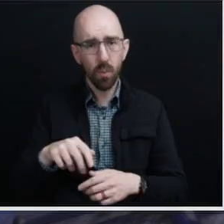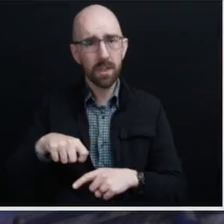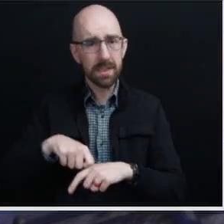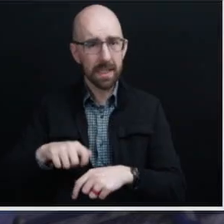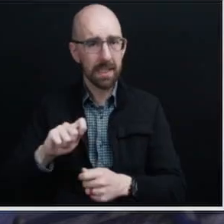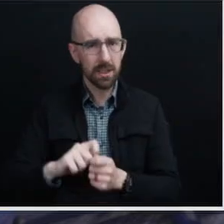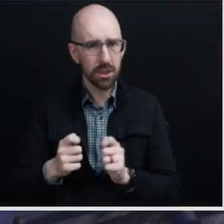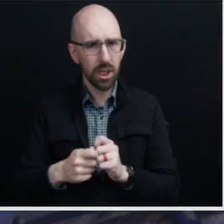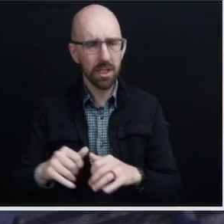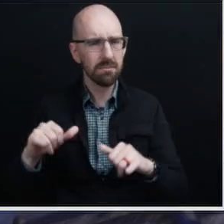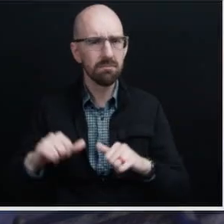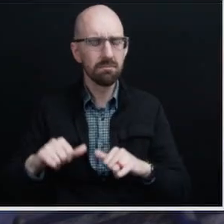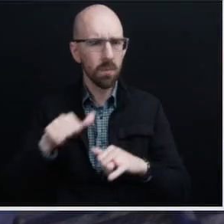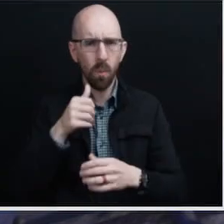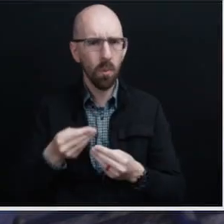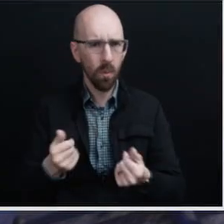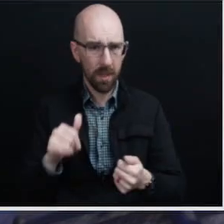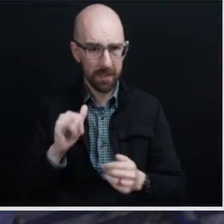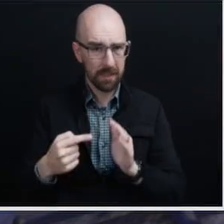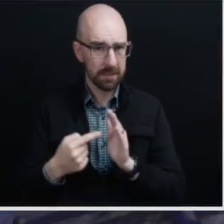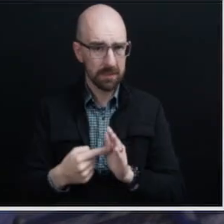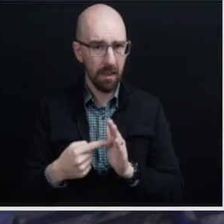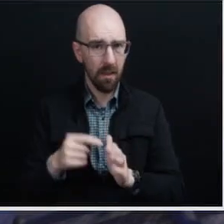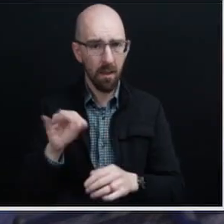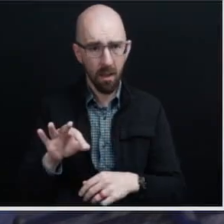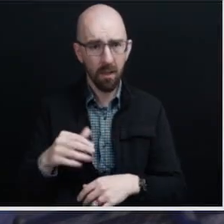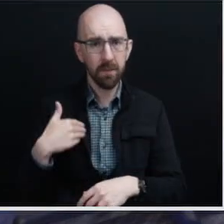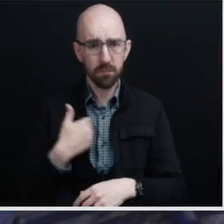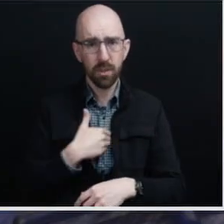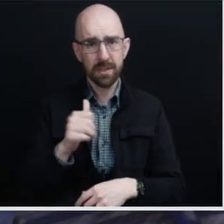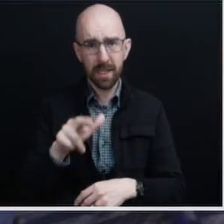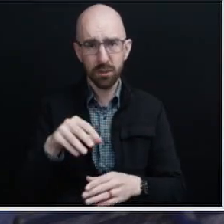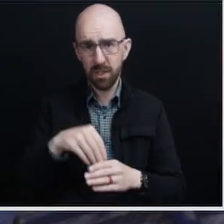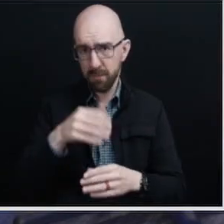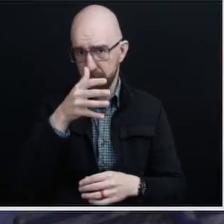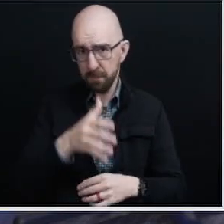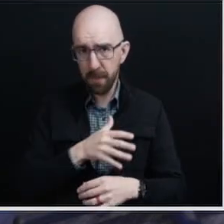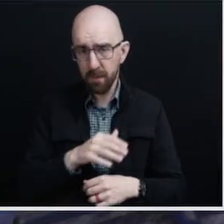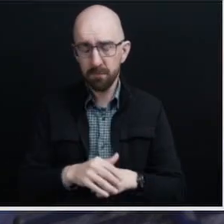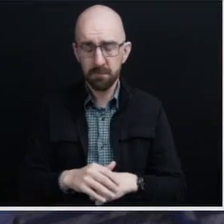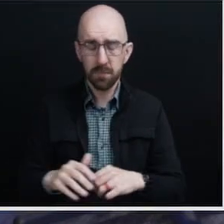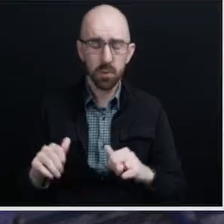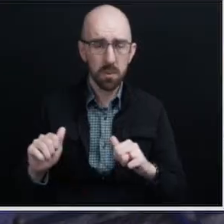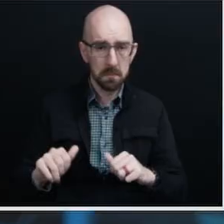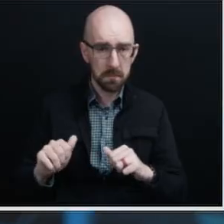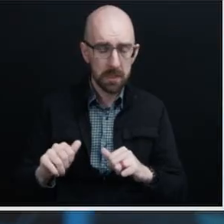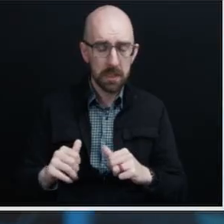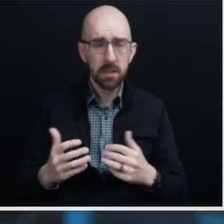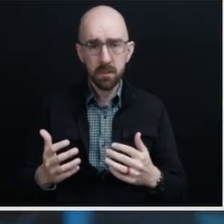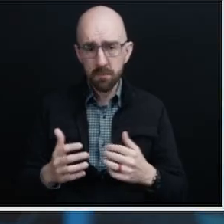would that be a sign of breast cancer in men? It could be. Could be. Yeah. I mean, that's part of,